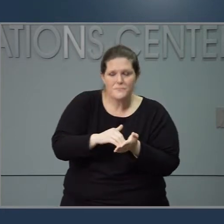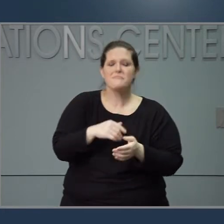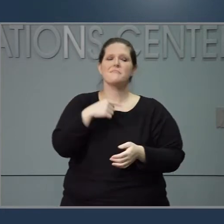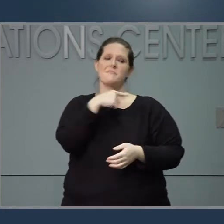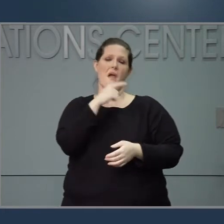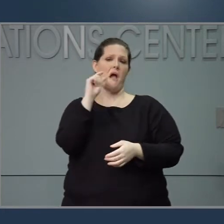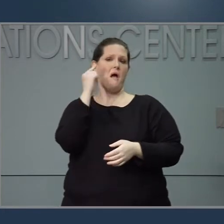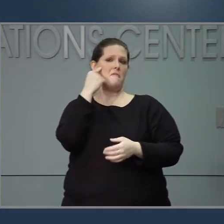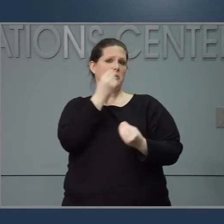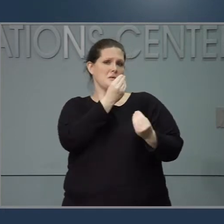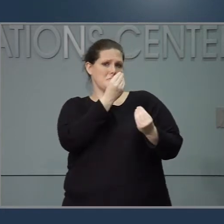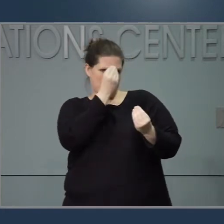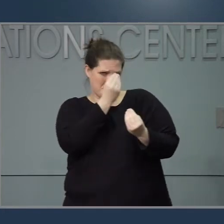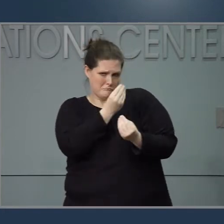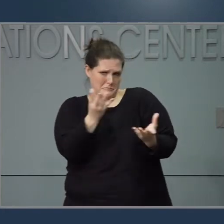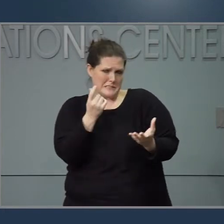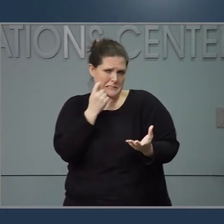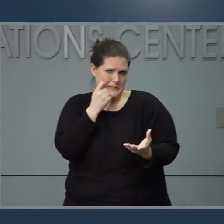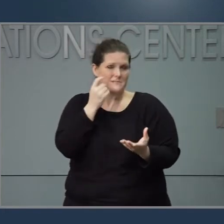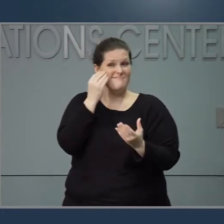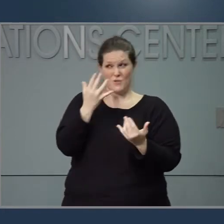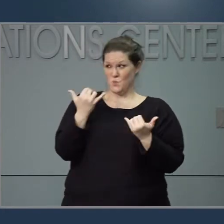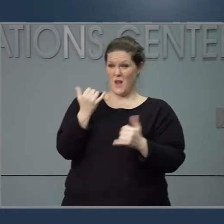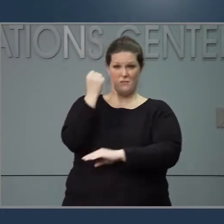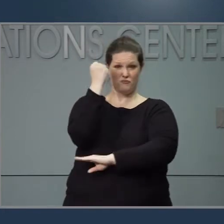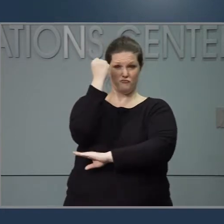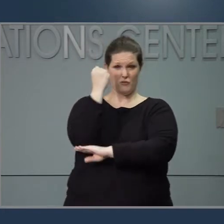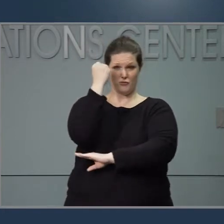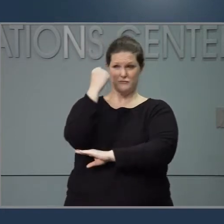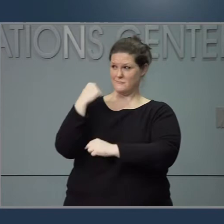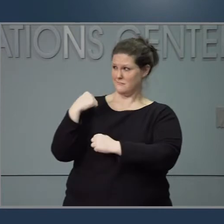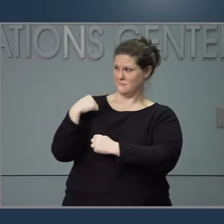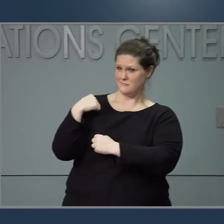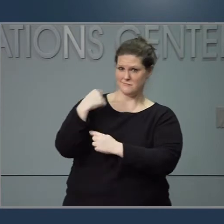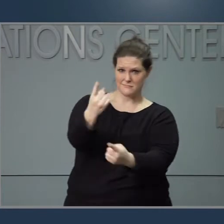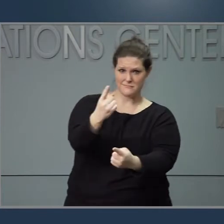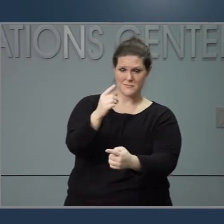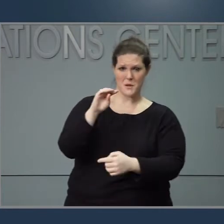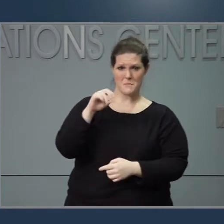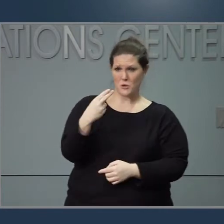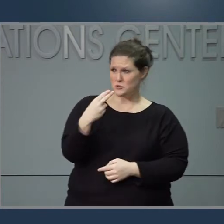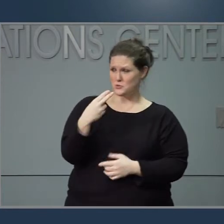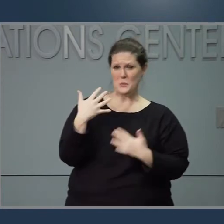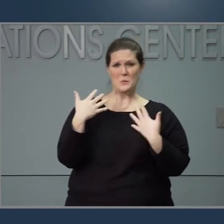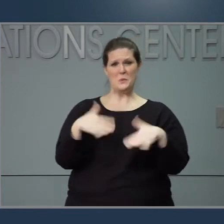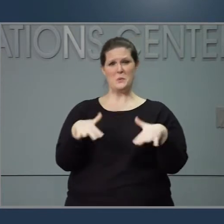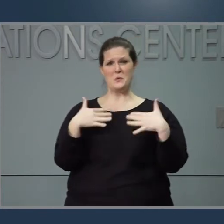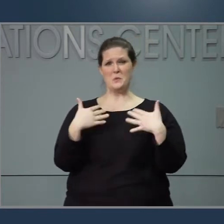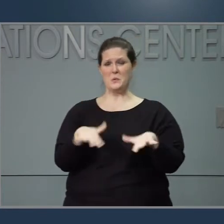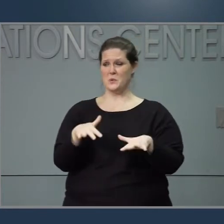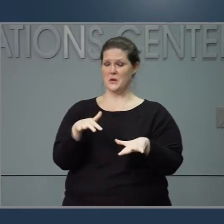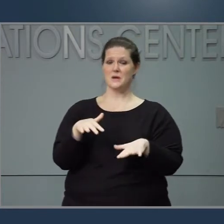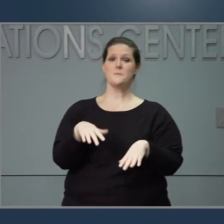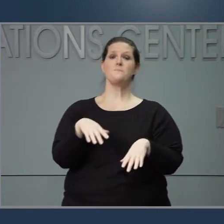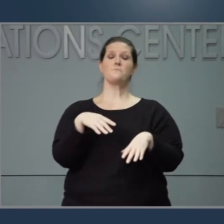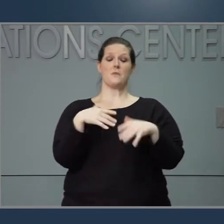MILLÓN Y MEDIO DE PERSONAS QUE HA DEJADO SIN EMPLEO, MILES DE EMPLEOS QUE HAN CERRADO, CANTIDAD DE EMPRESAS QUE NO VAN